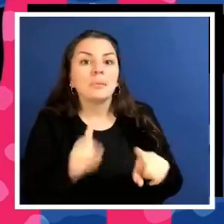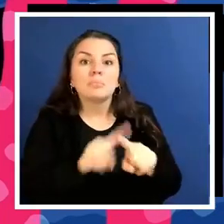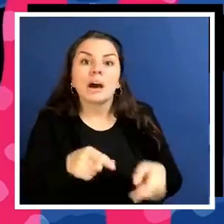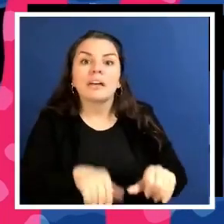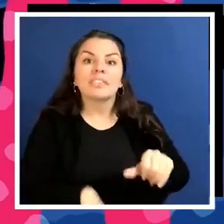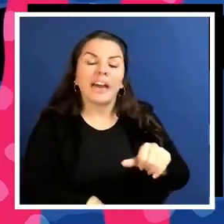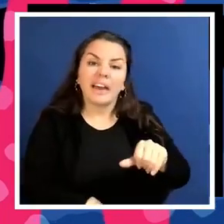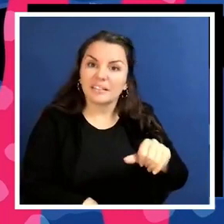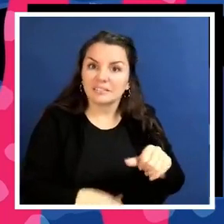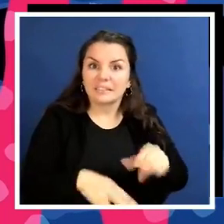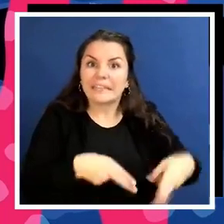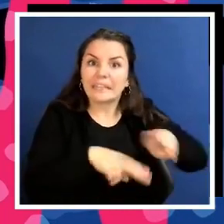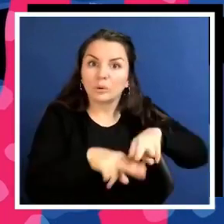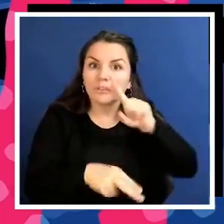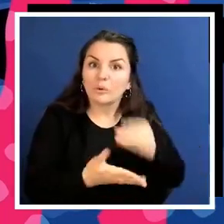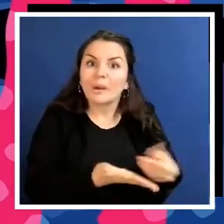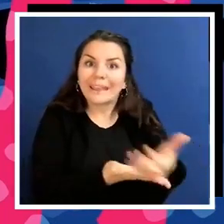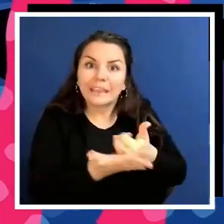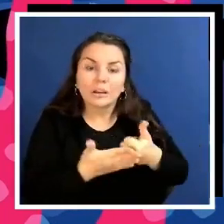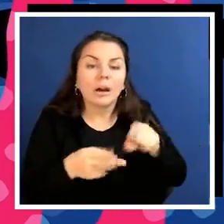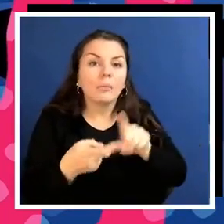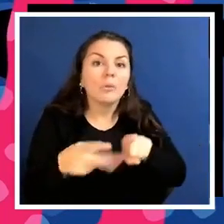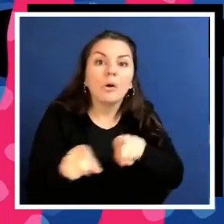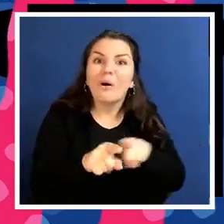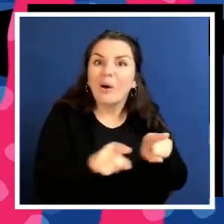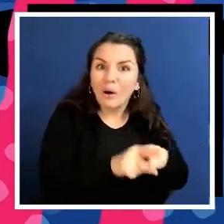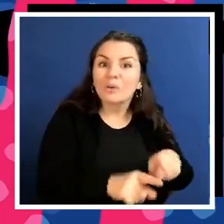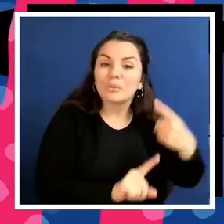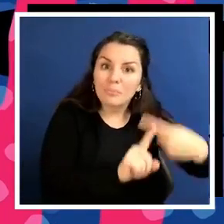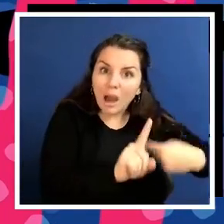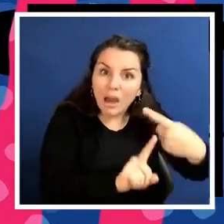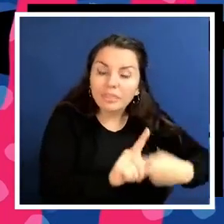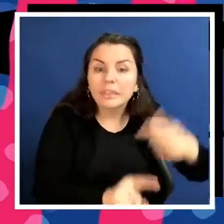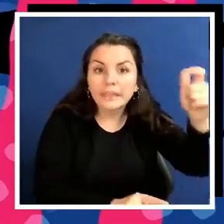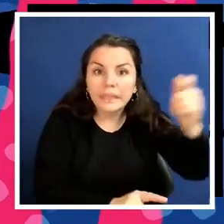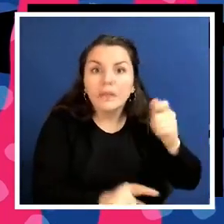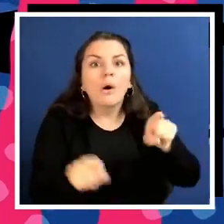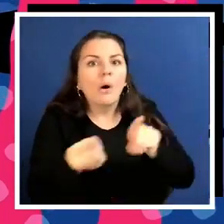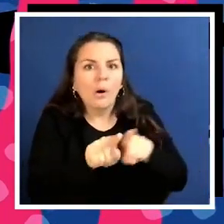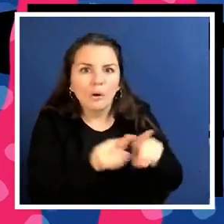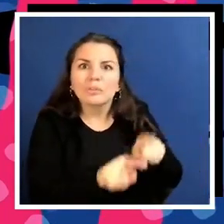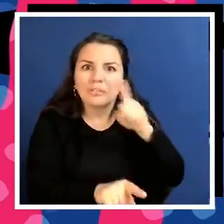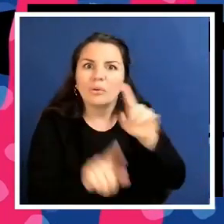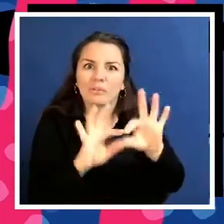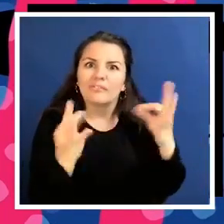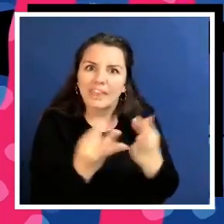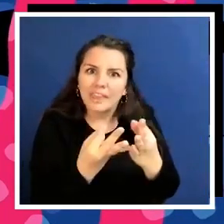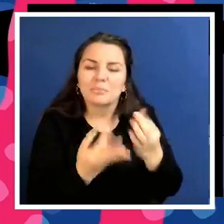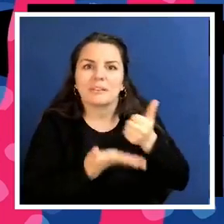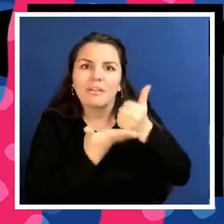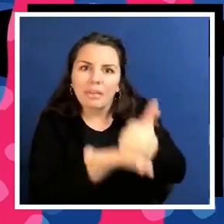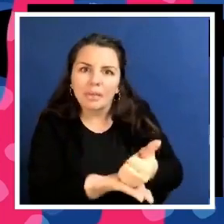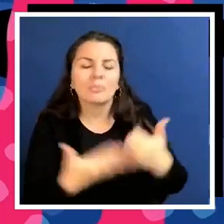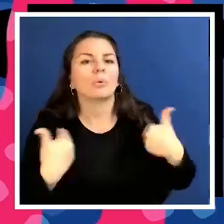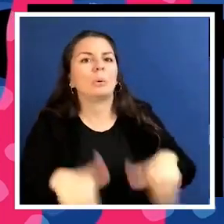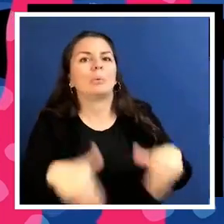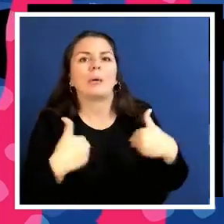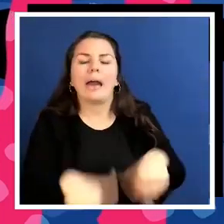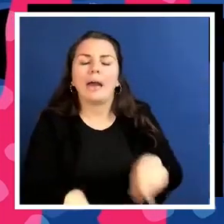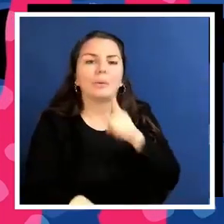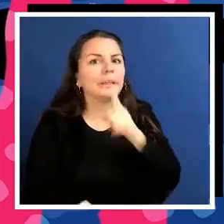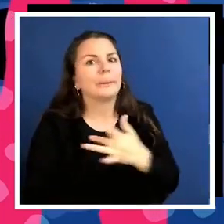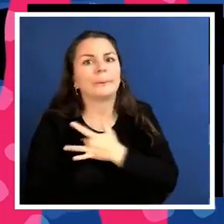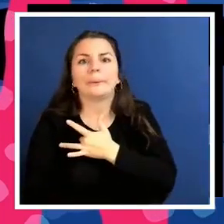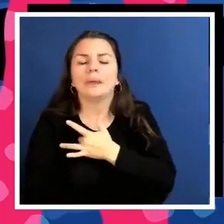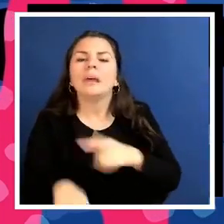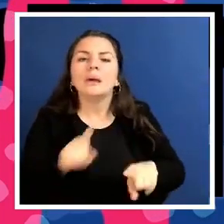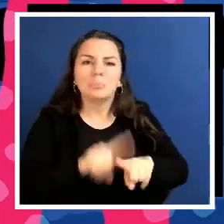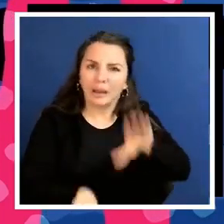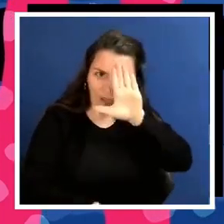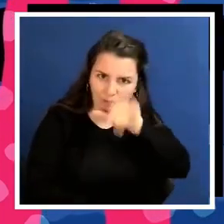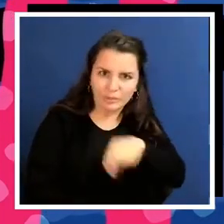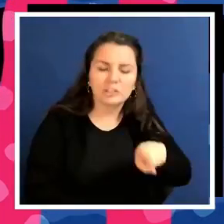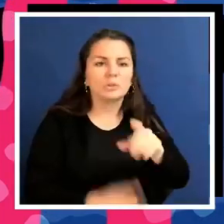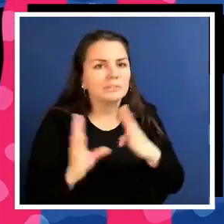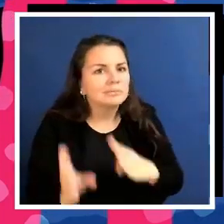CHILD POVERTY WE SHOULD NOT